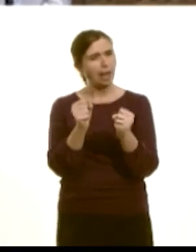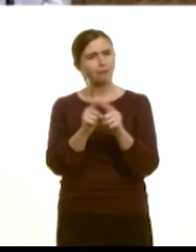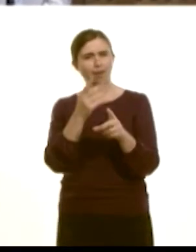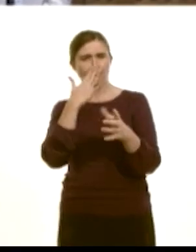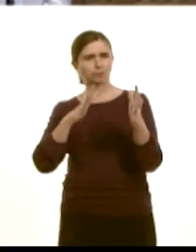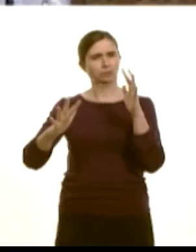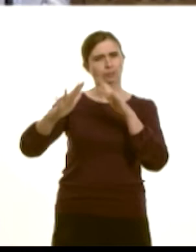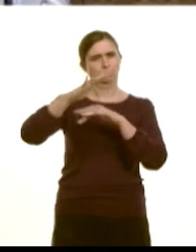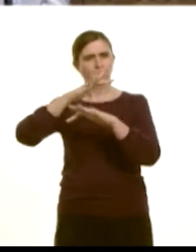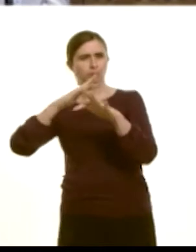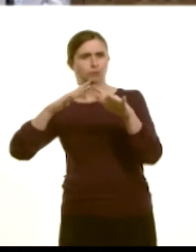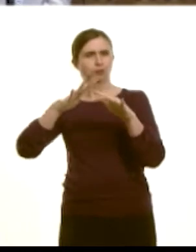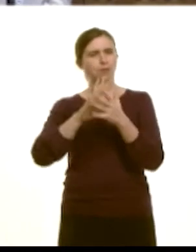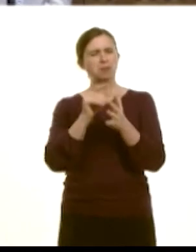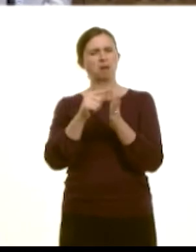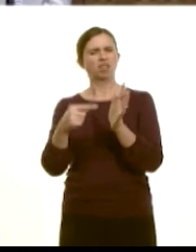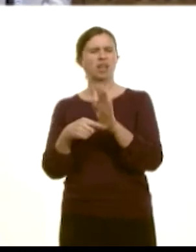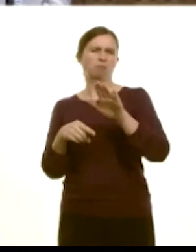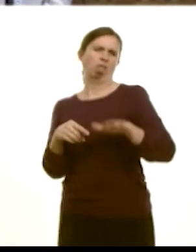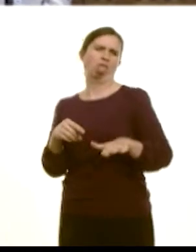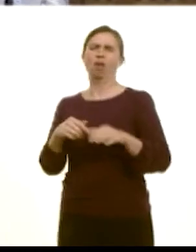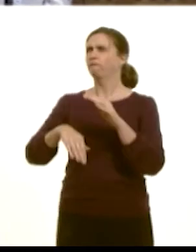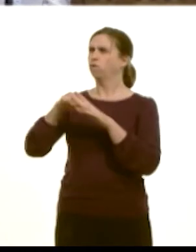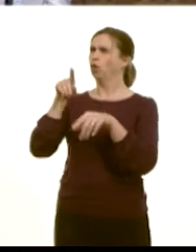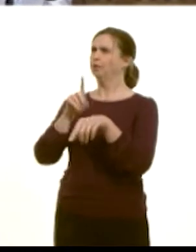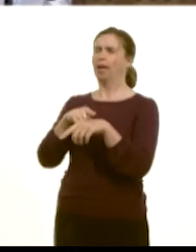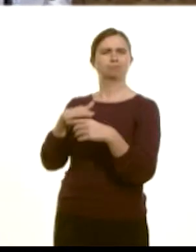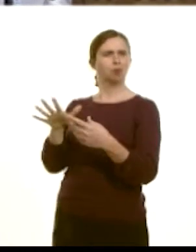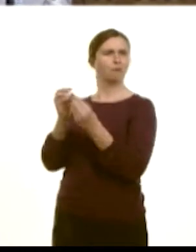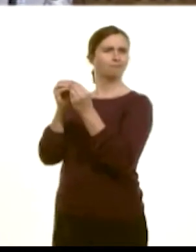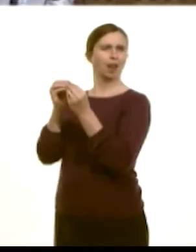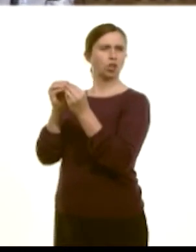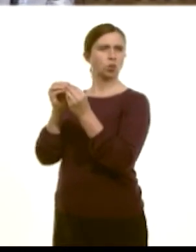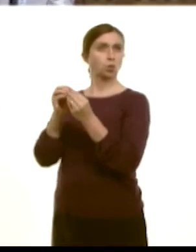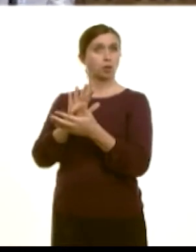work not being valued as much as full-time-equivalent work, which has serious repercussions for equality of opportunity?